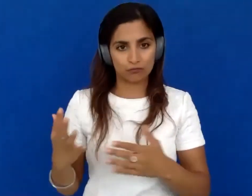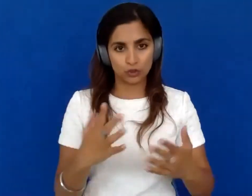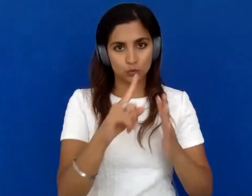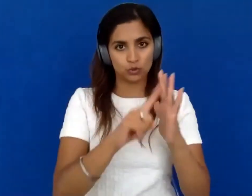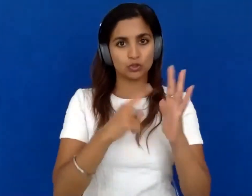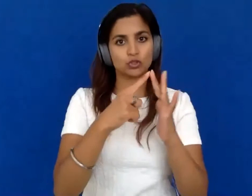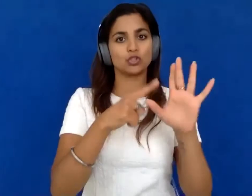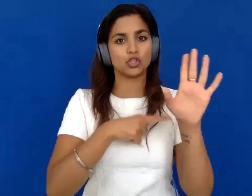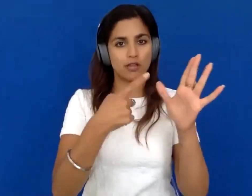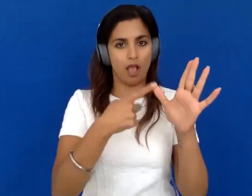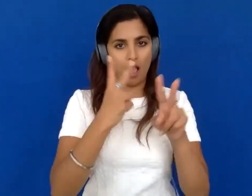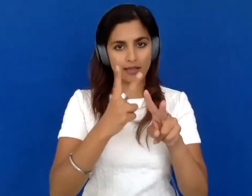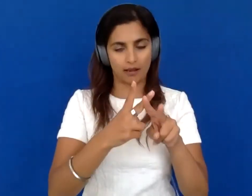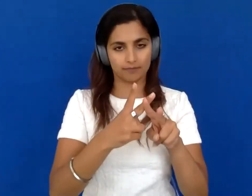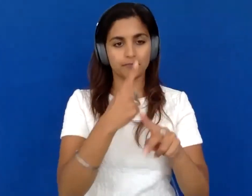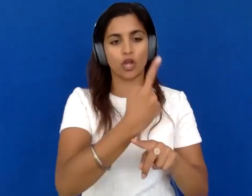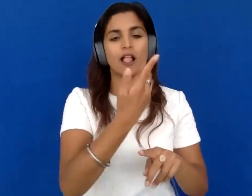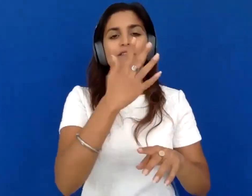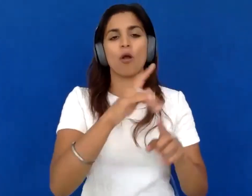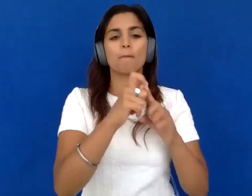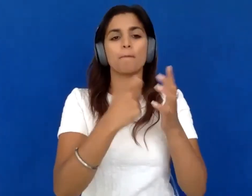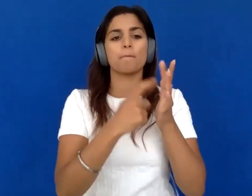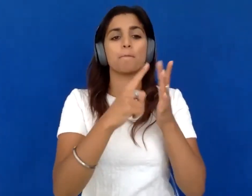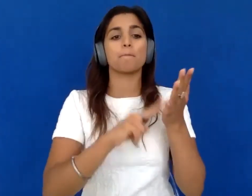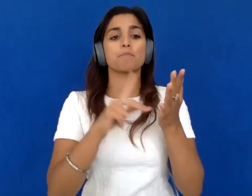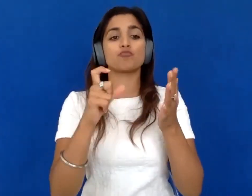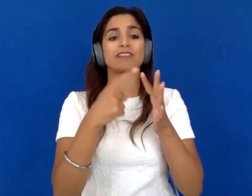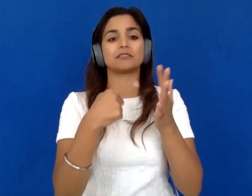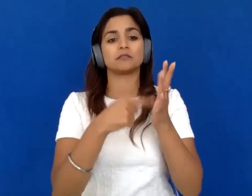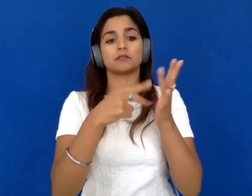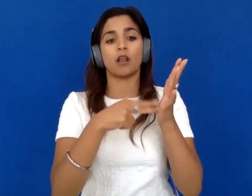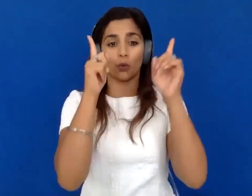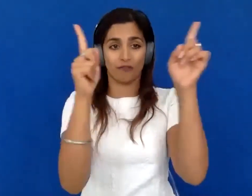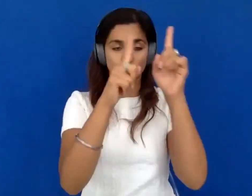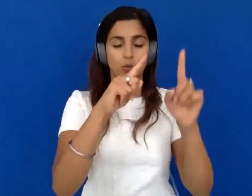Gaea Pandya is from Princeton University and will present yielded bodies clipping